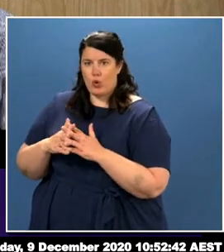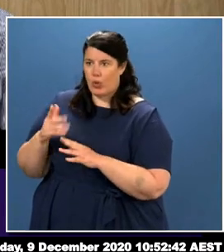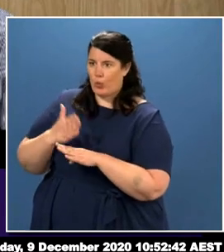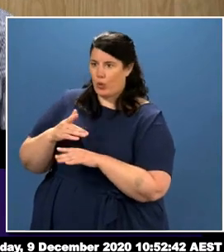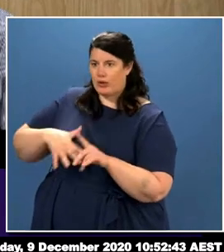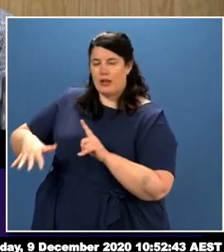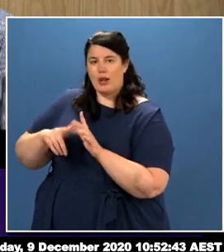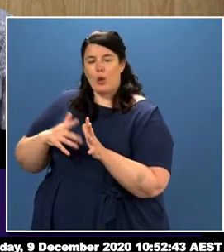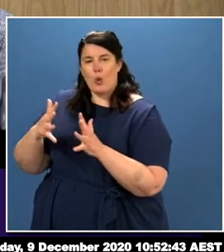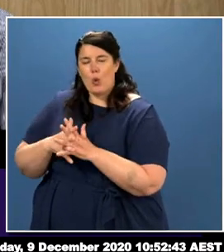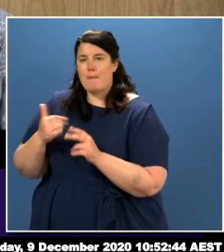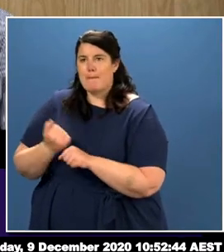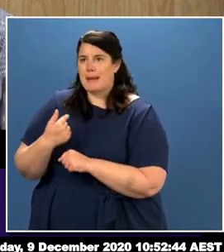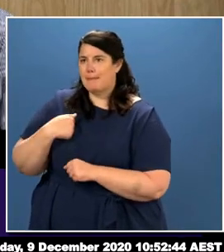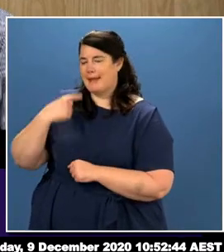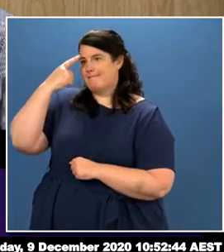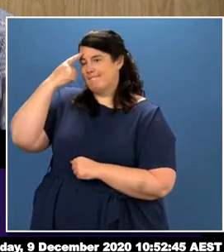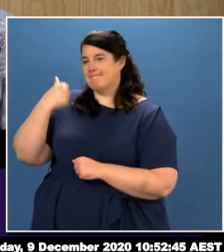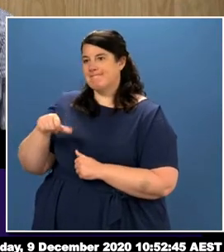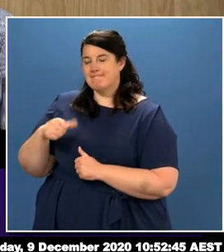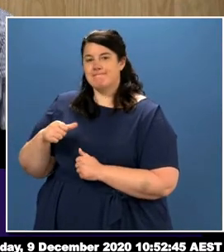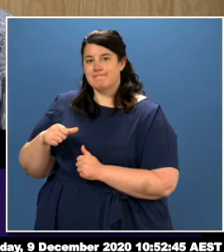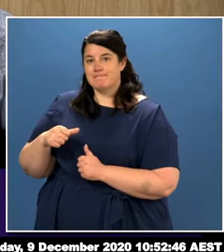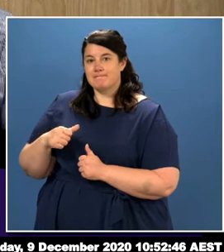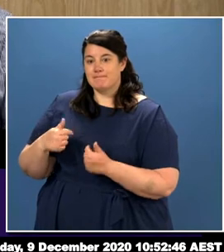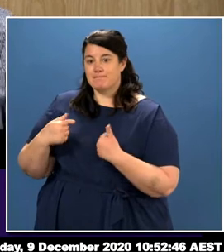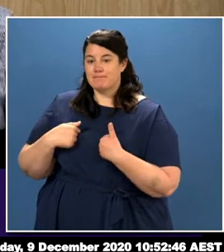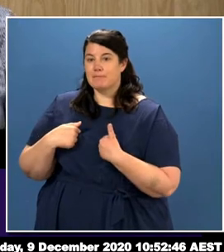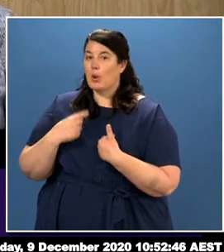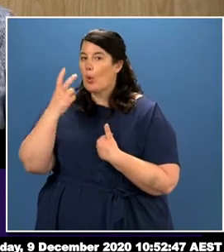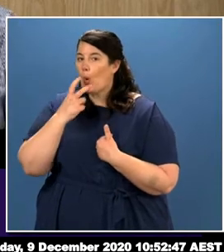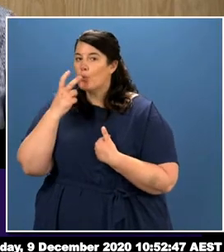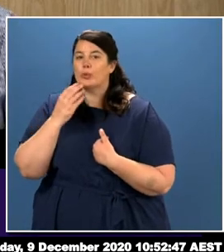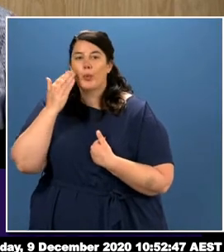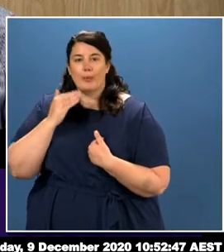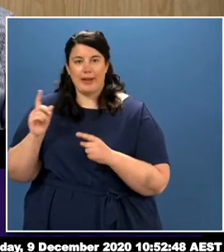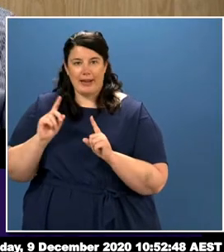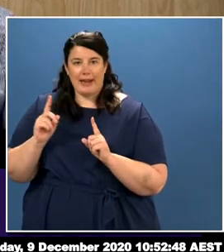it reminds me of what many of us as older women had to do for younger